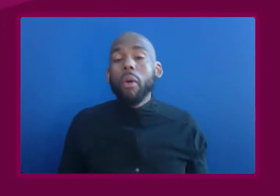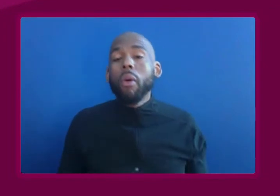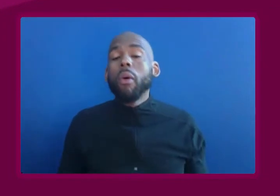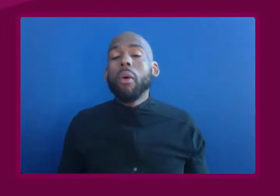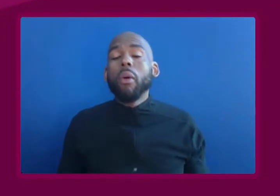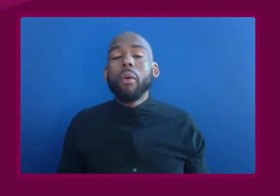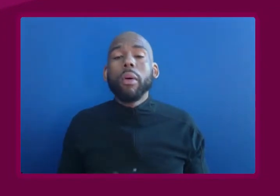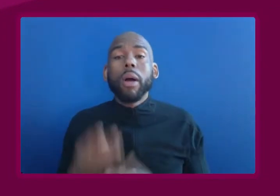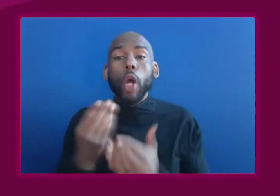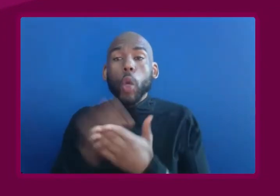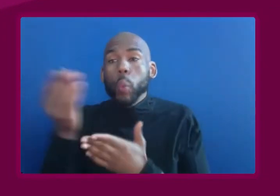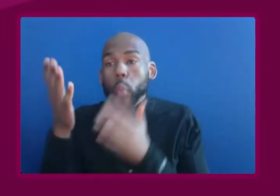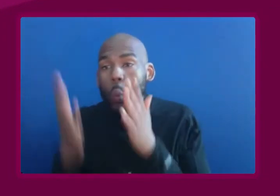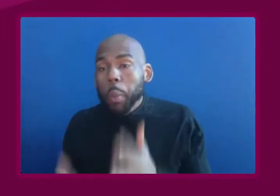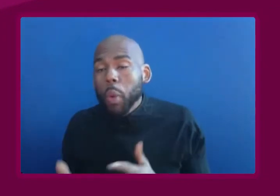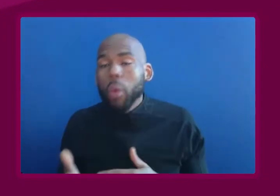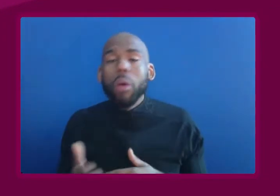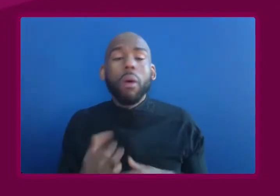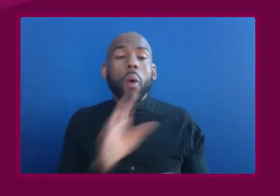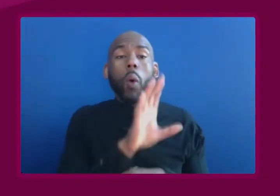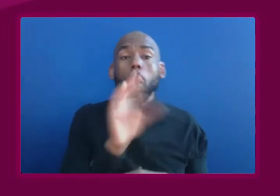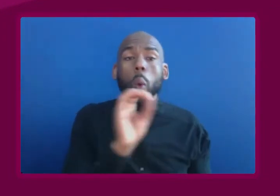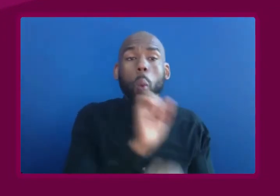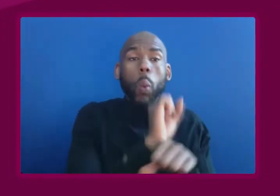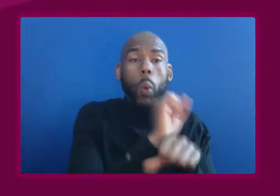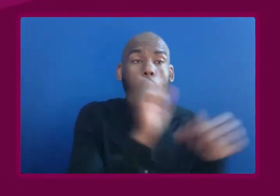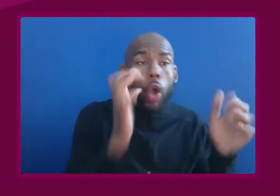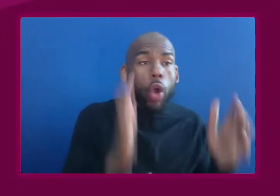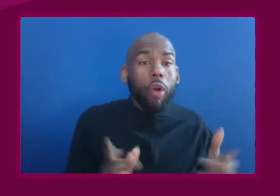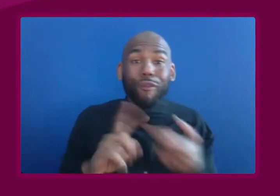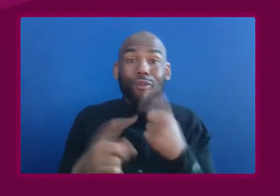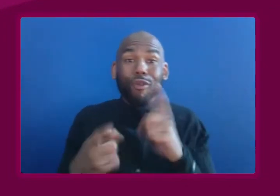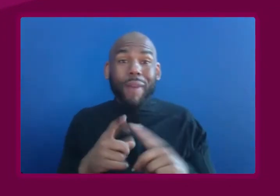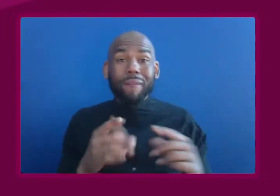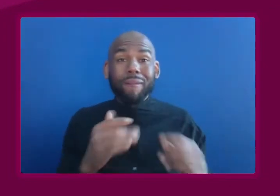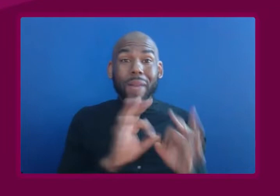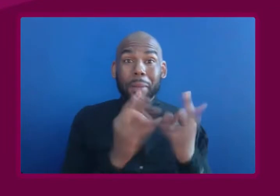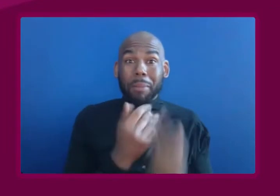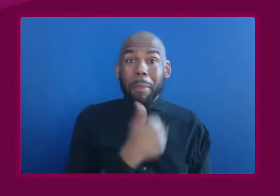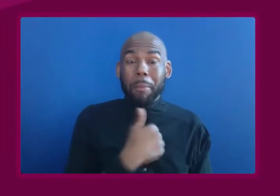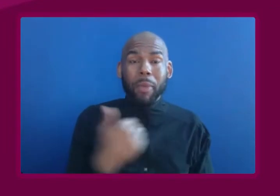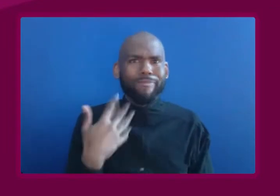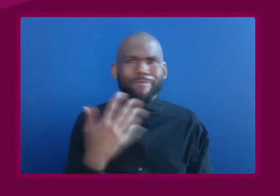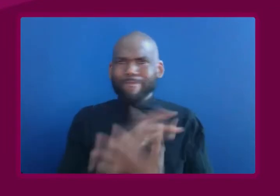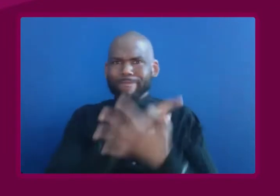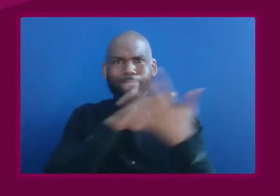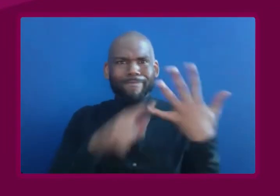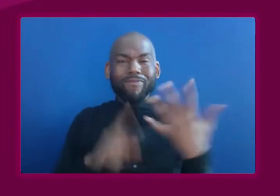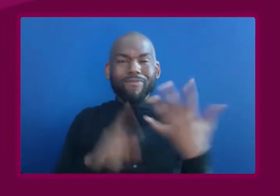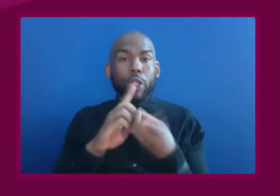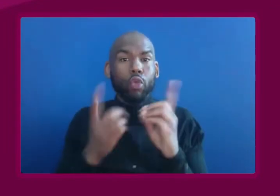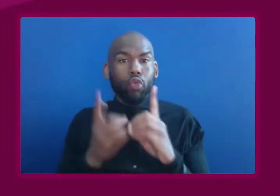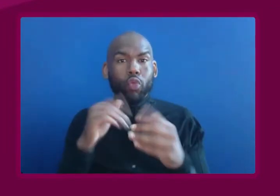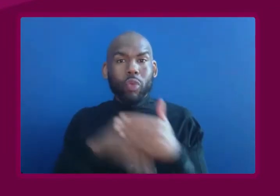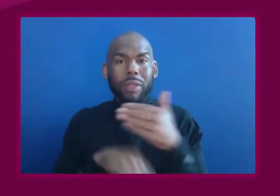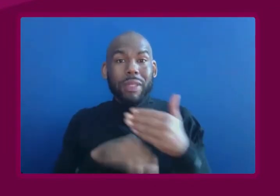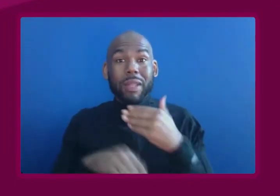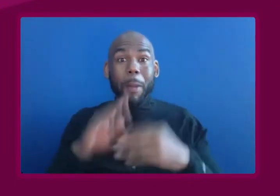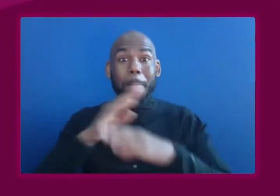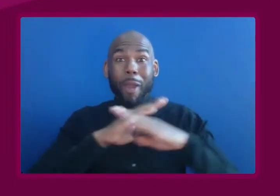or good, a coworker, a friend or family member, digital accessibility removes barriers.